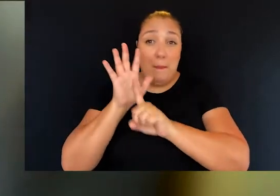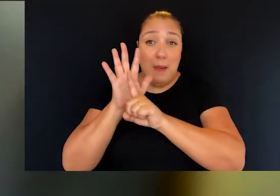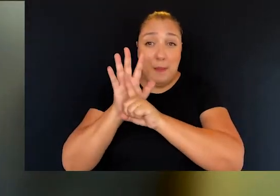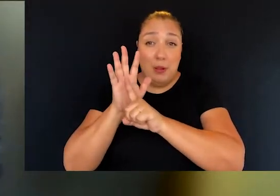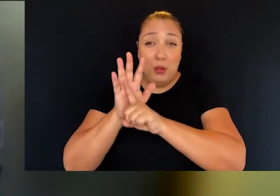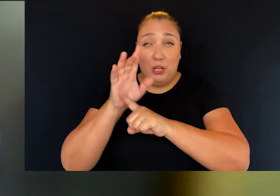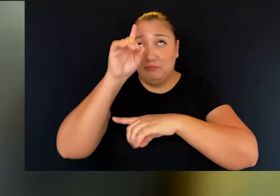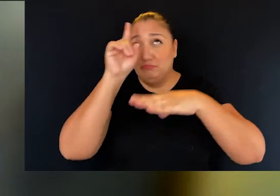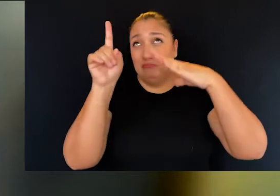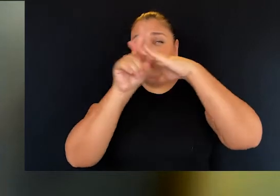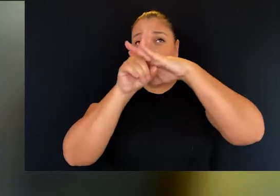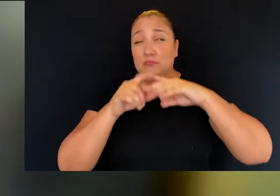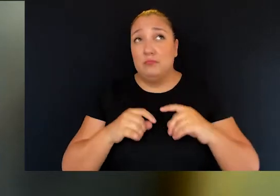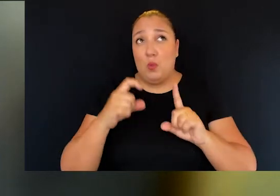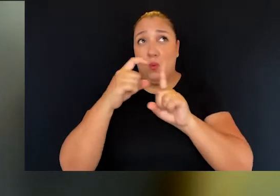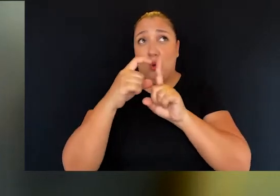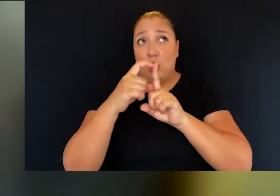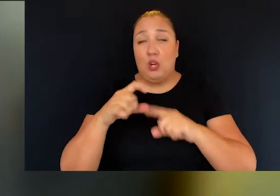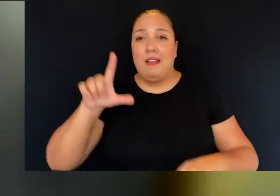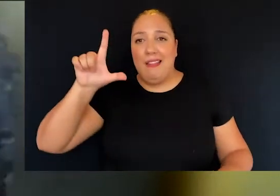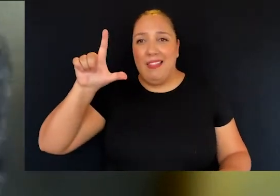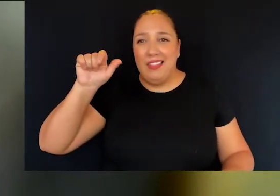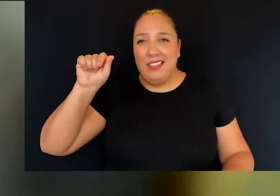that I can think of include the word "lame"